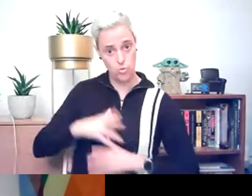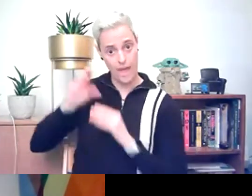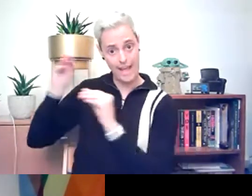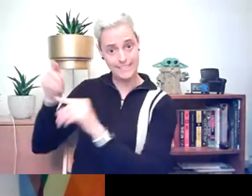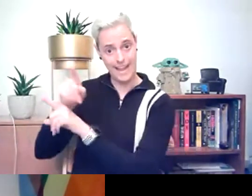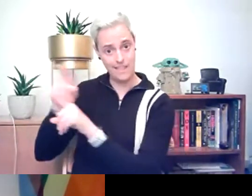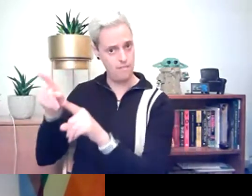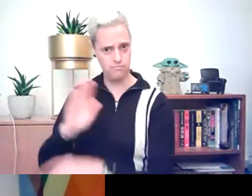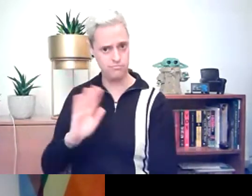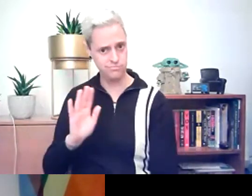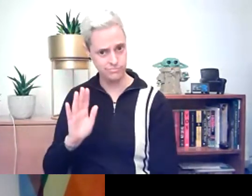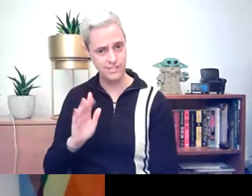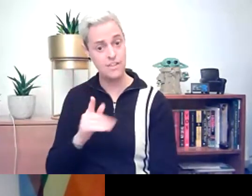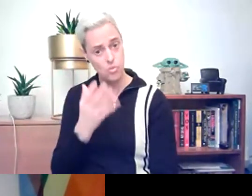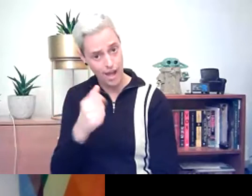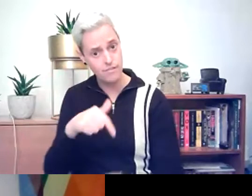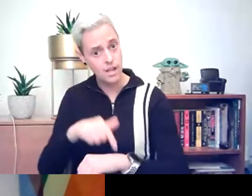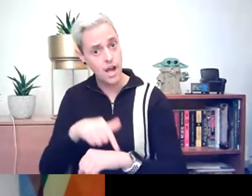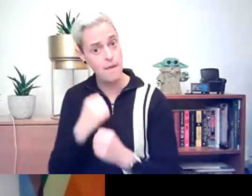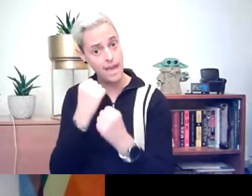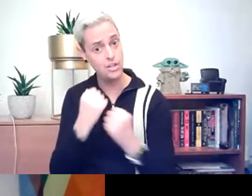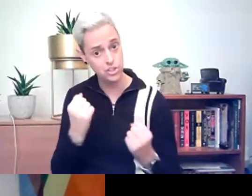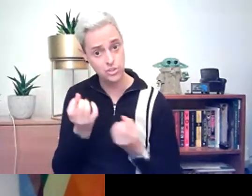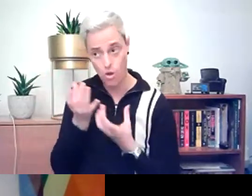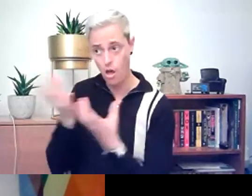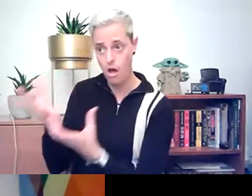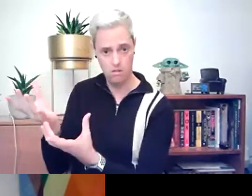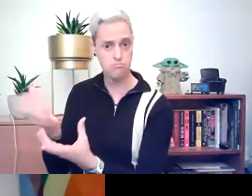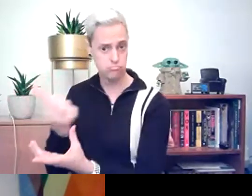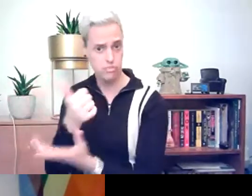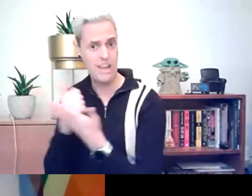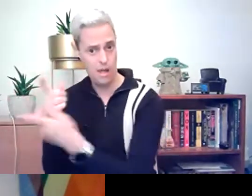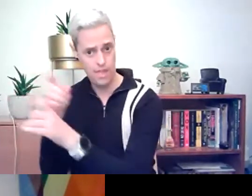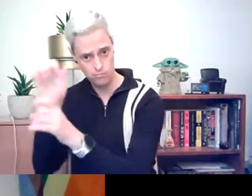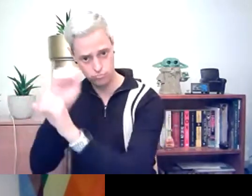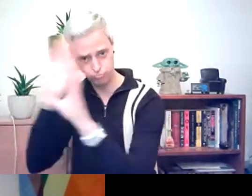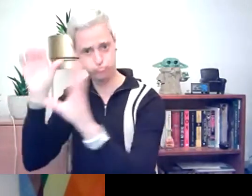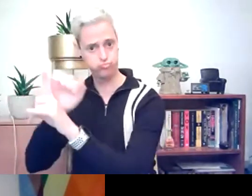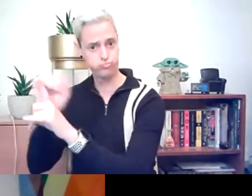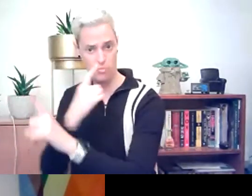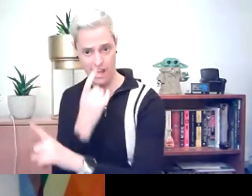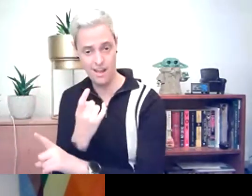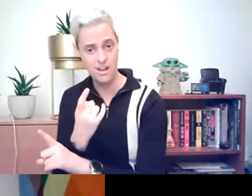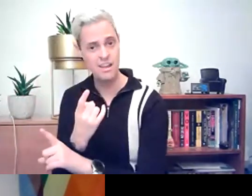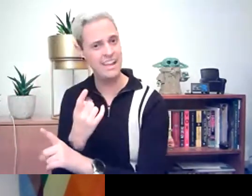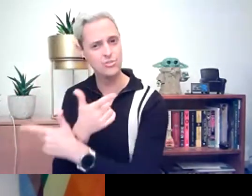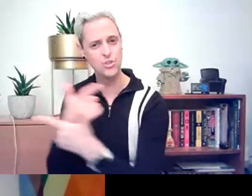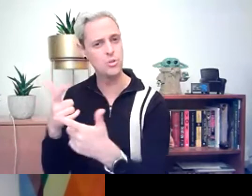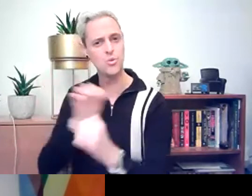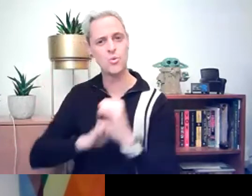do have the energy and time to engage the, it can help. 18:58:34 Yeah. Yeah. So do we need to do in the moment for you.